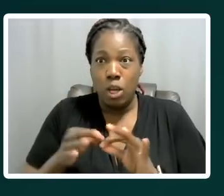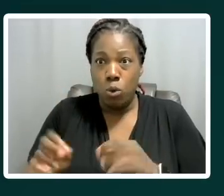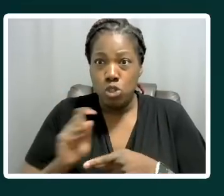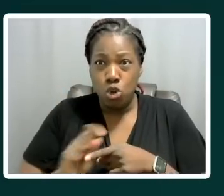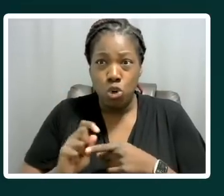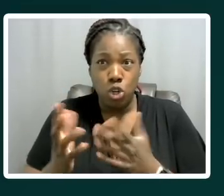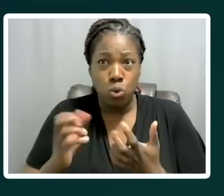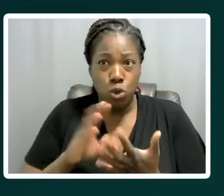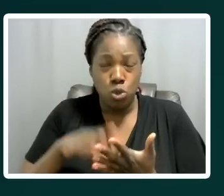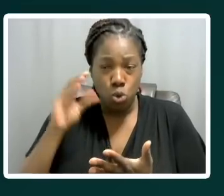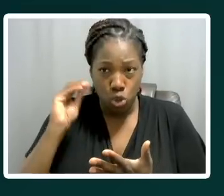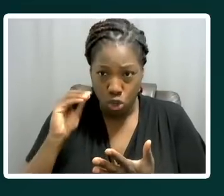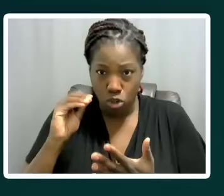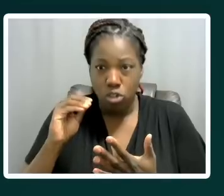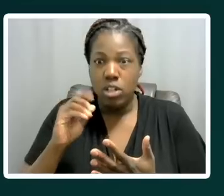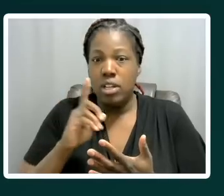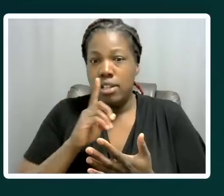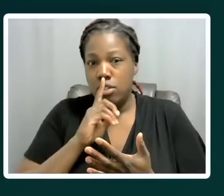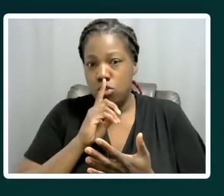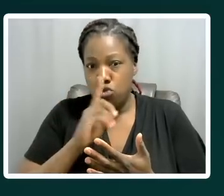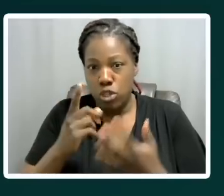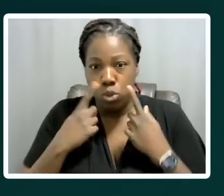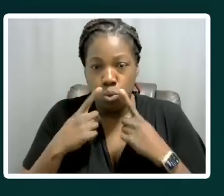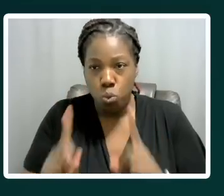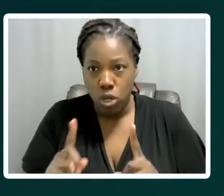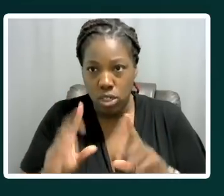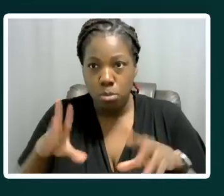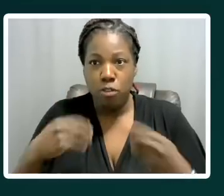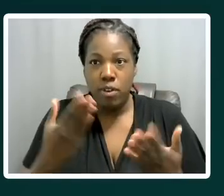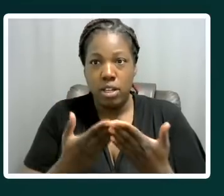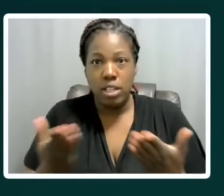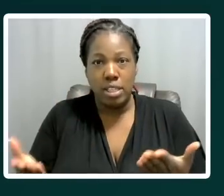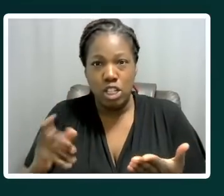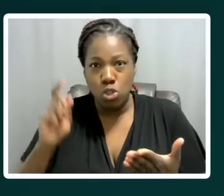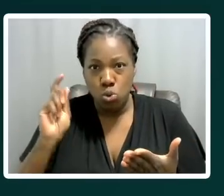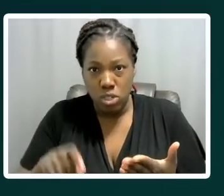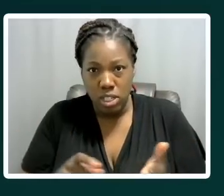really just gives you just what you need, the ability to draw some rectangles on a screen,